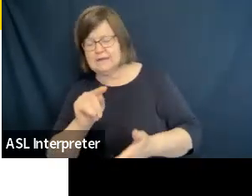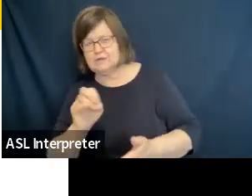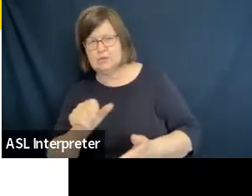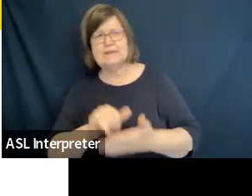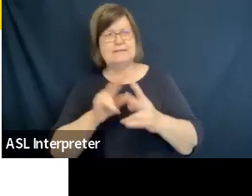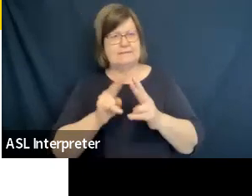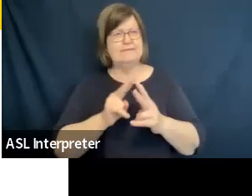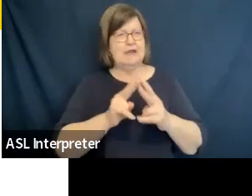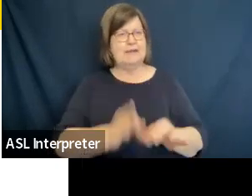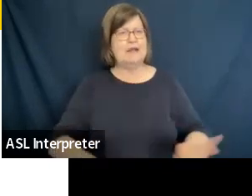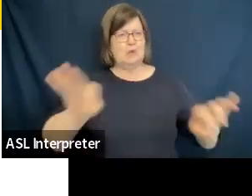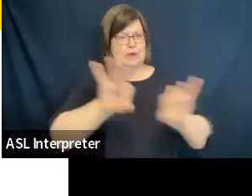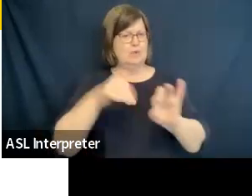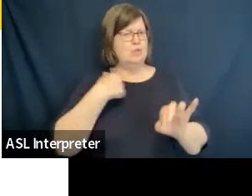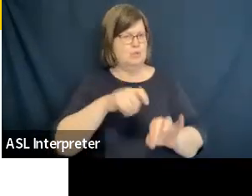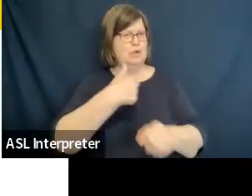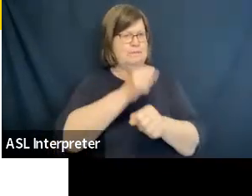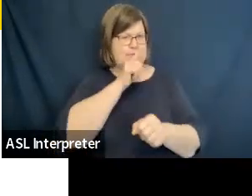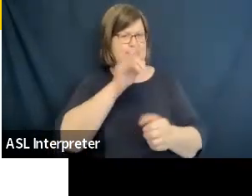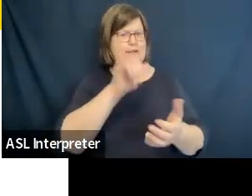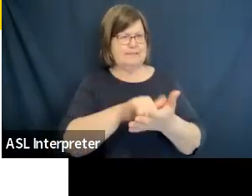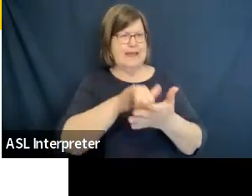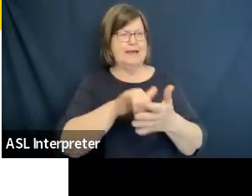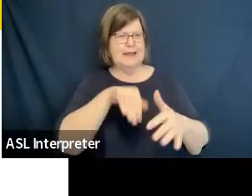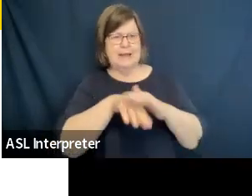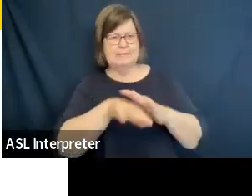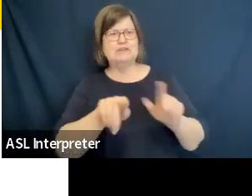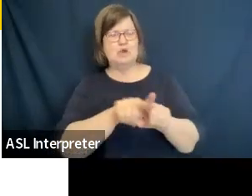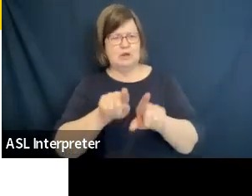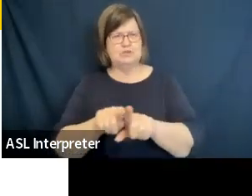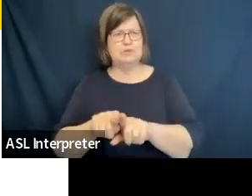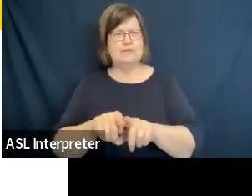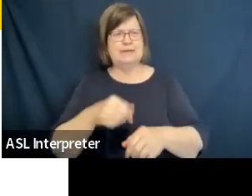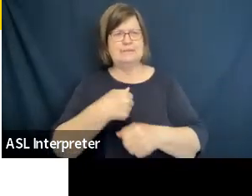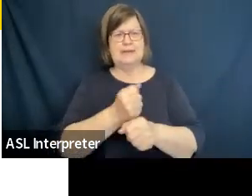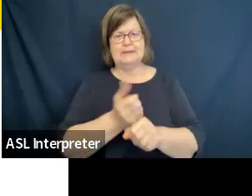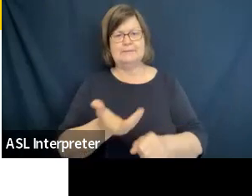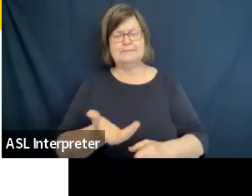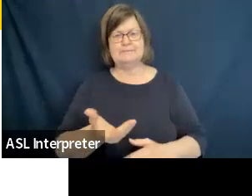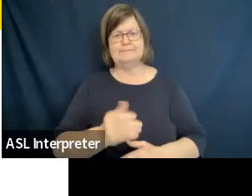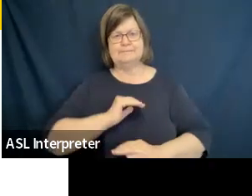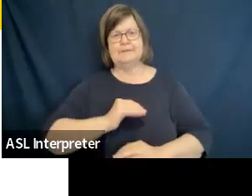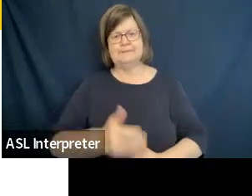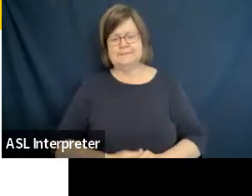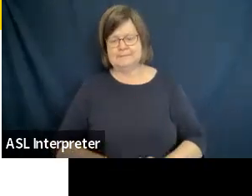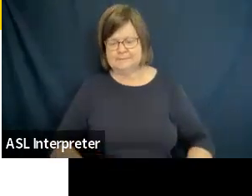really critical, and we need to make sure that that accommodation is also being made.